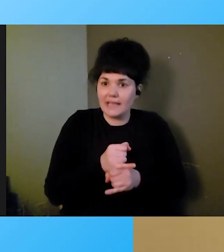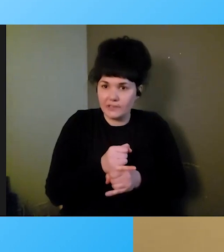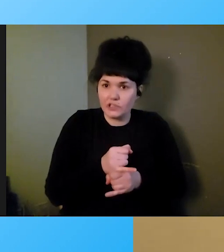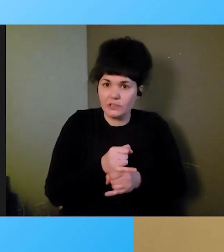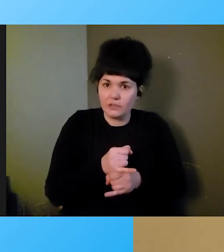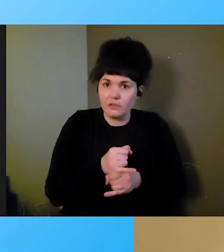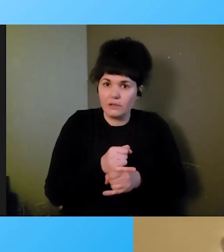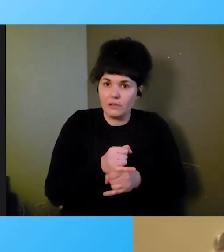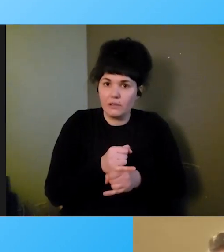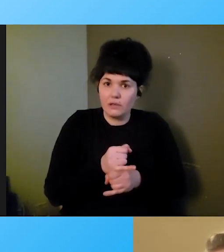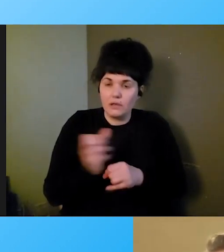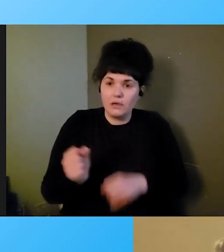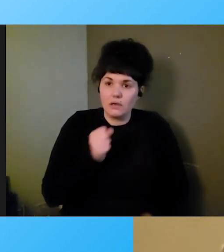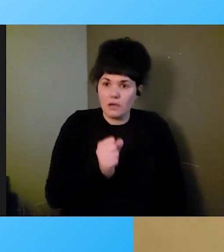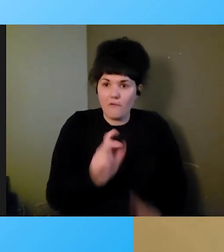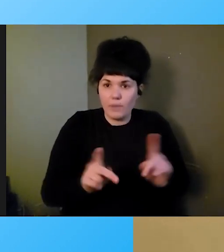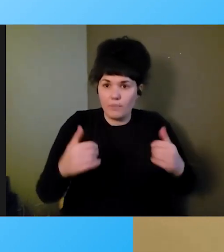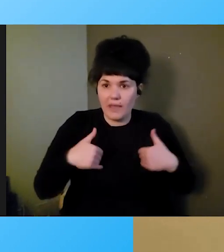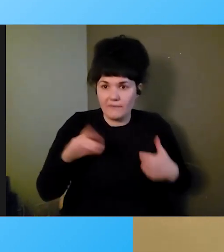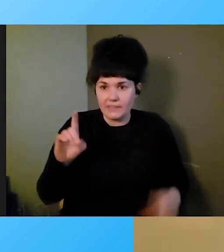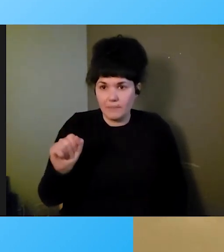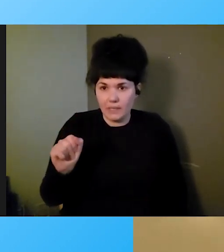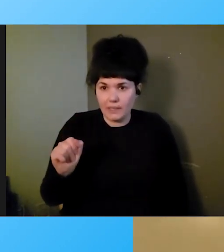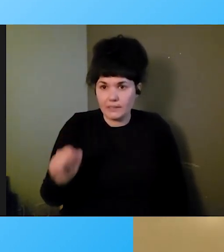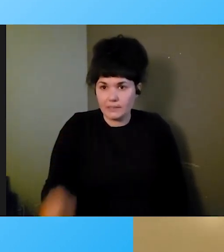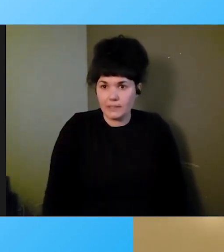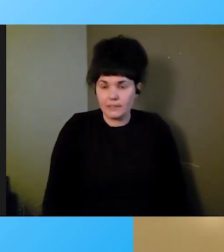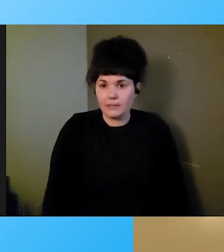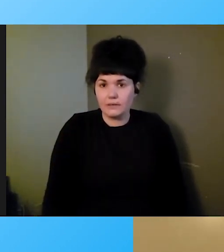with disabilities. The